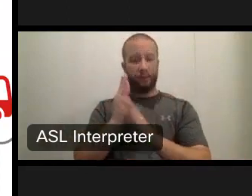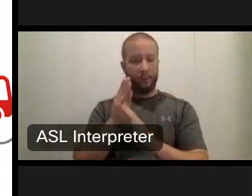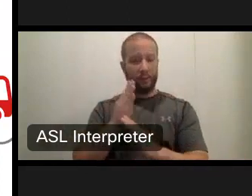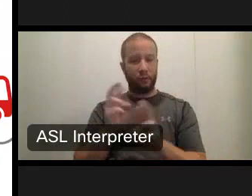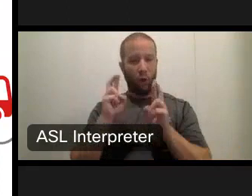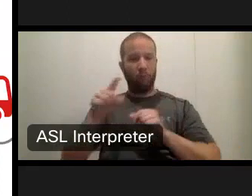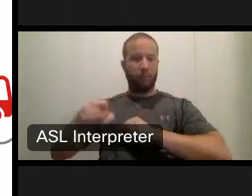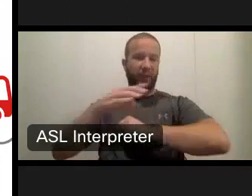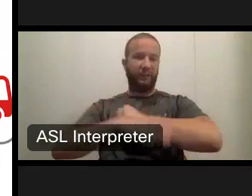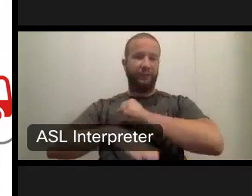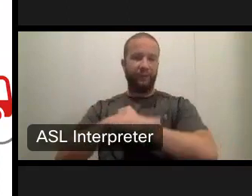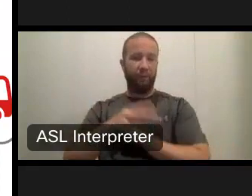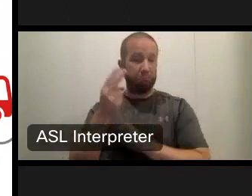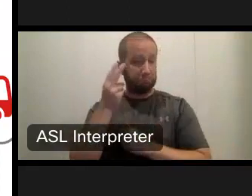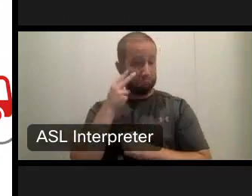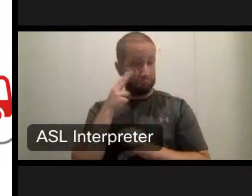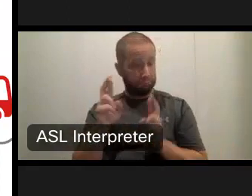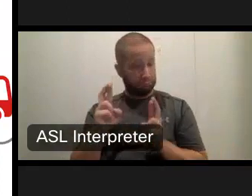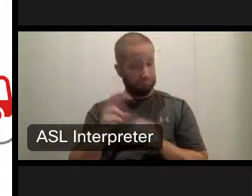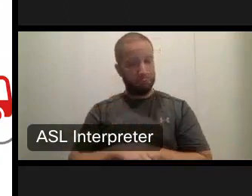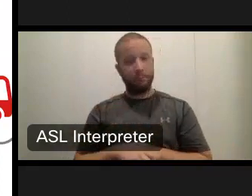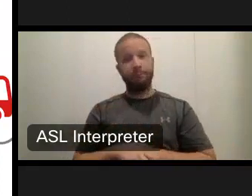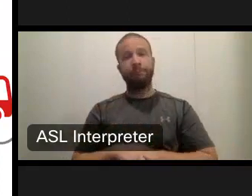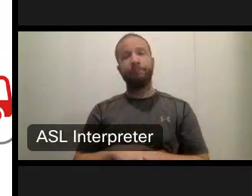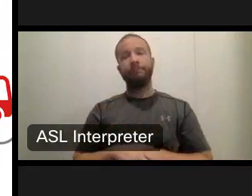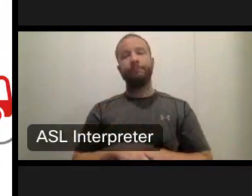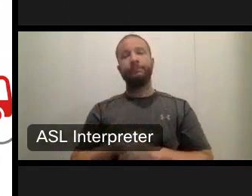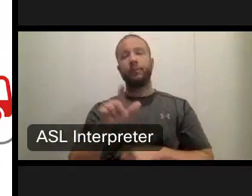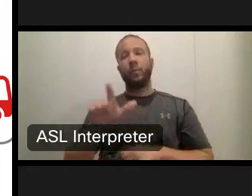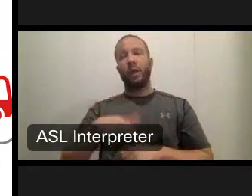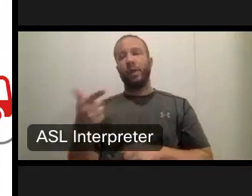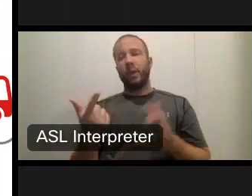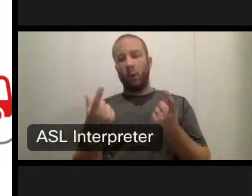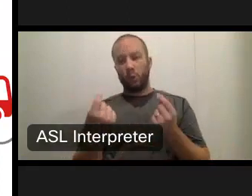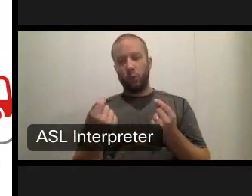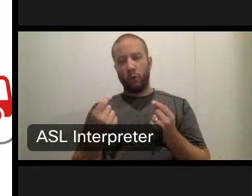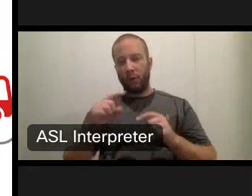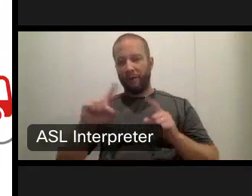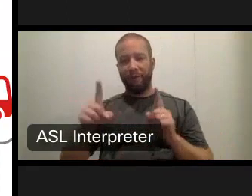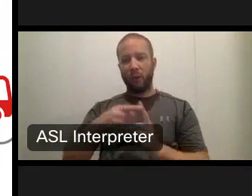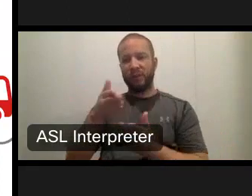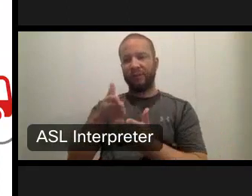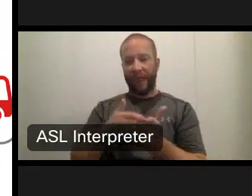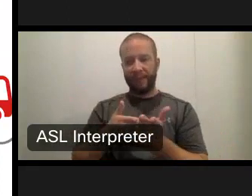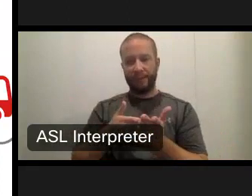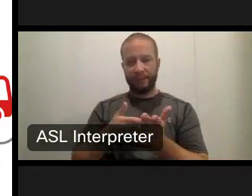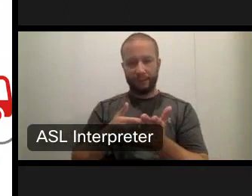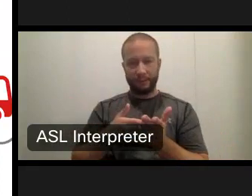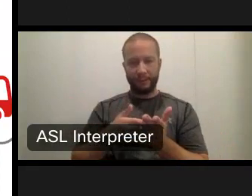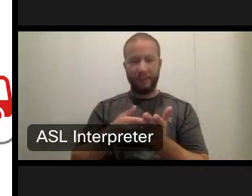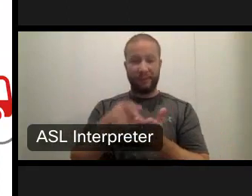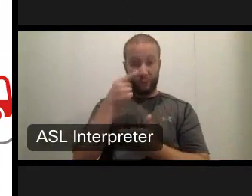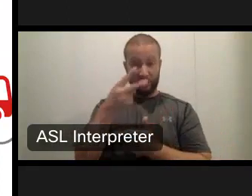um fall and then be able to complete the first phase of the improvements that would